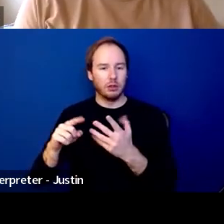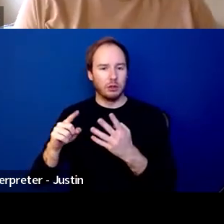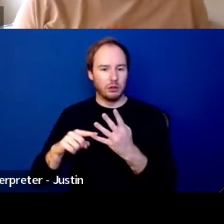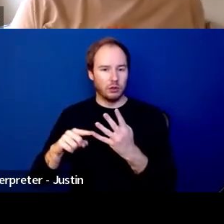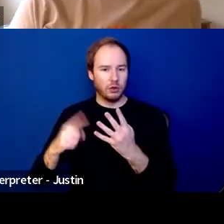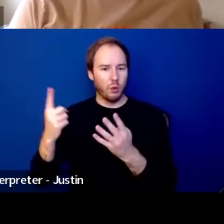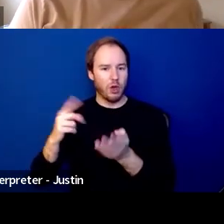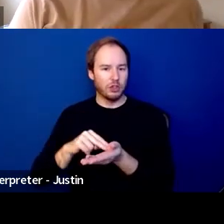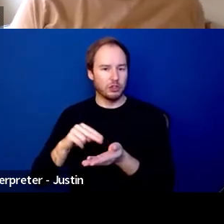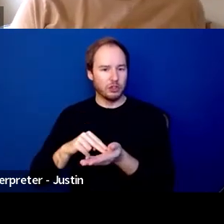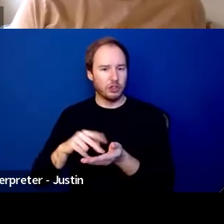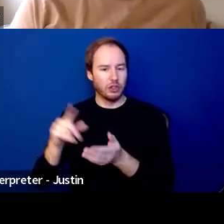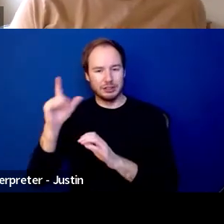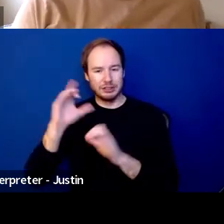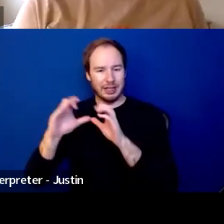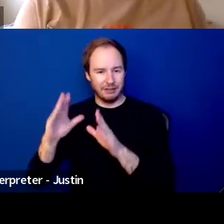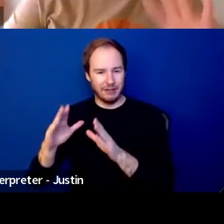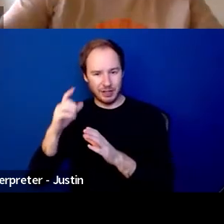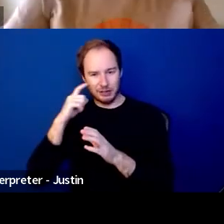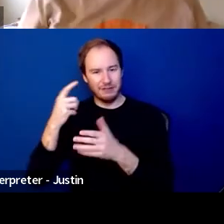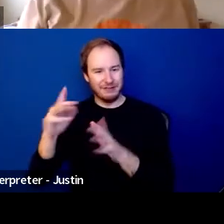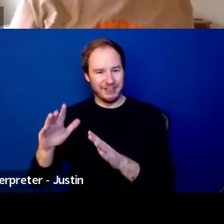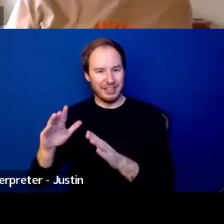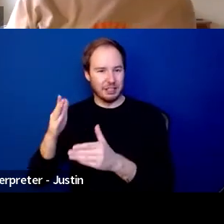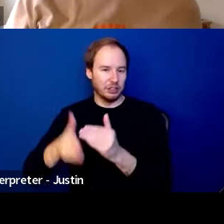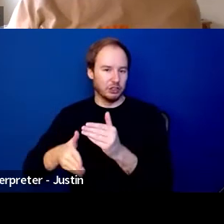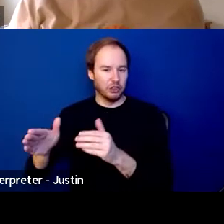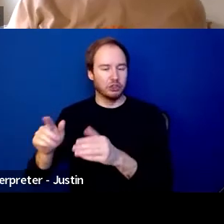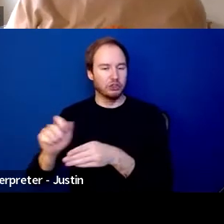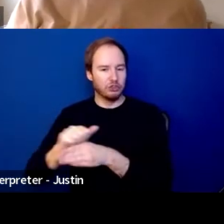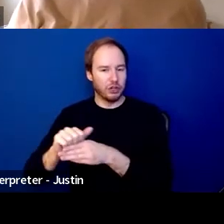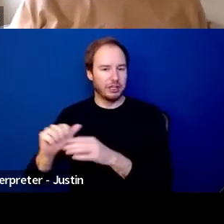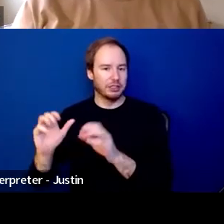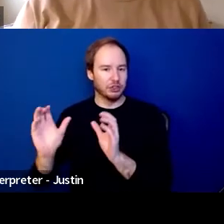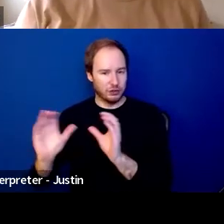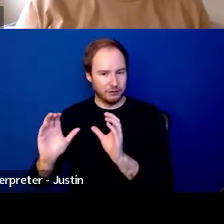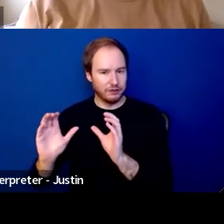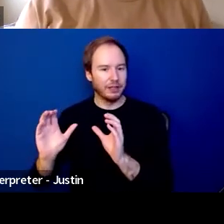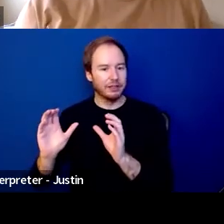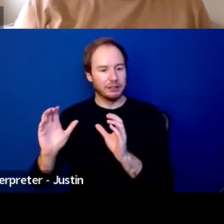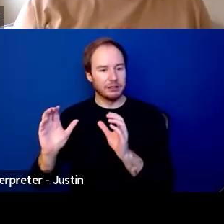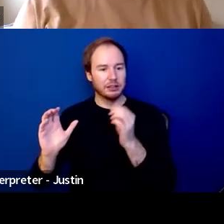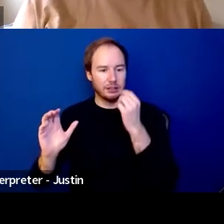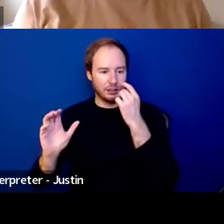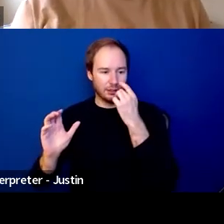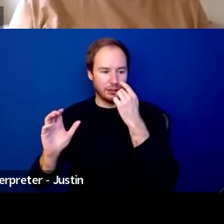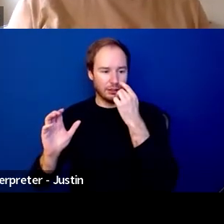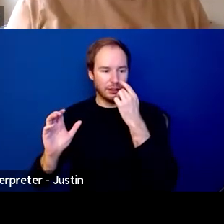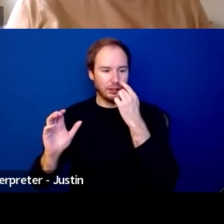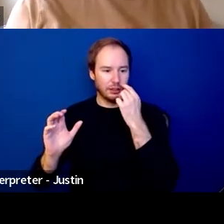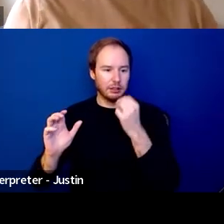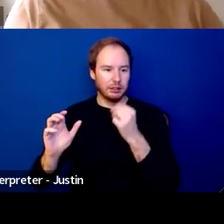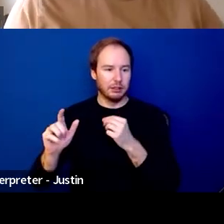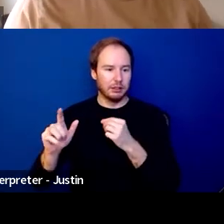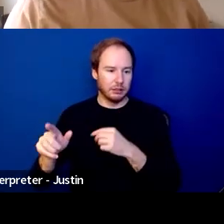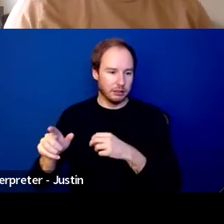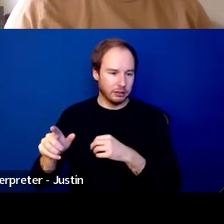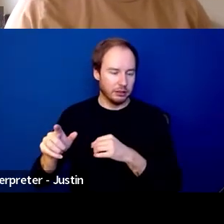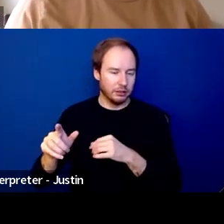recently completed her training and certification and all that as a family nurse practitioner.